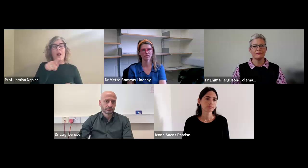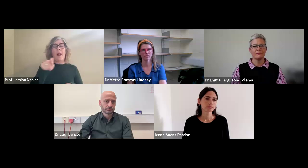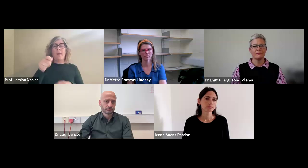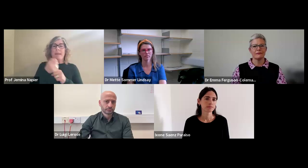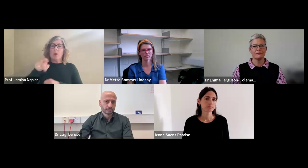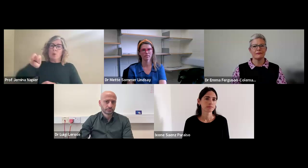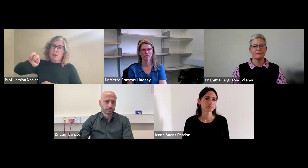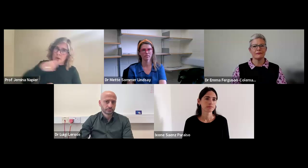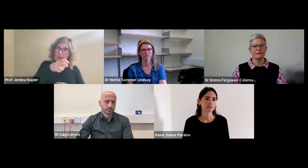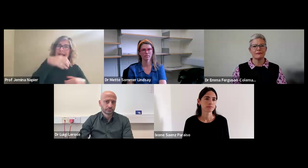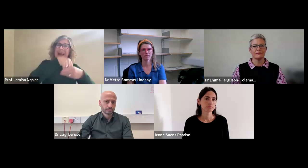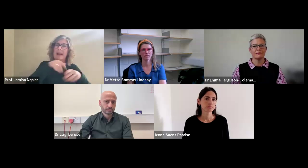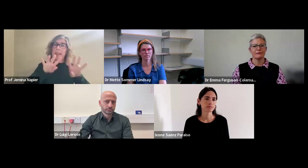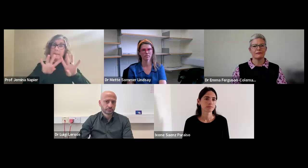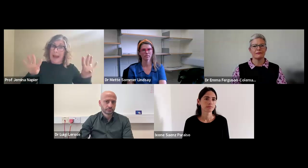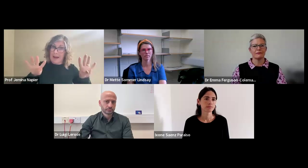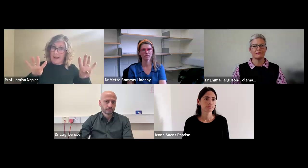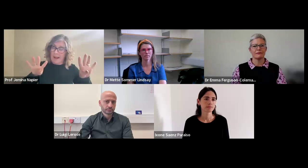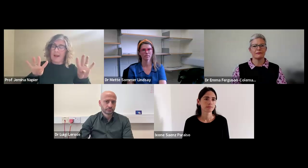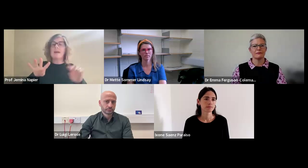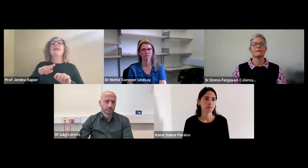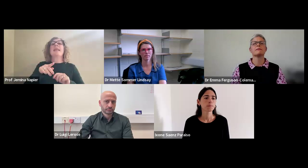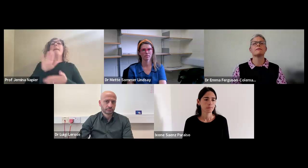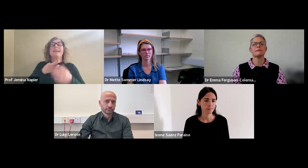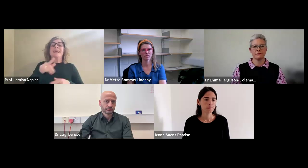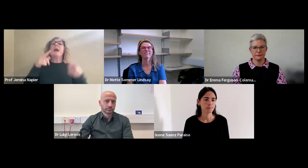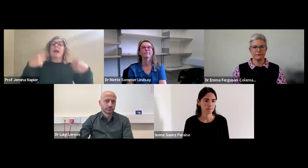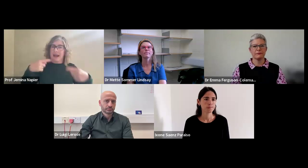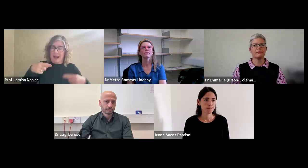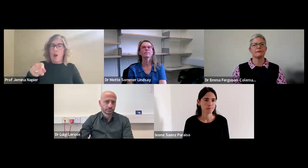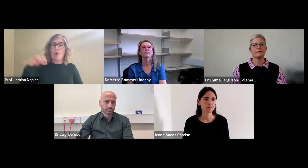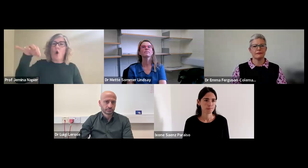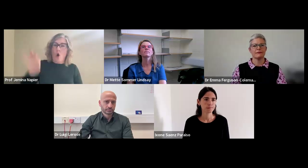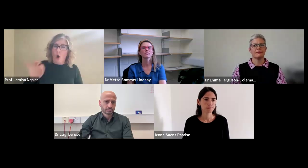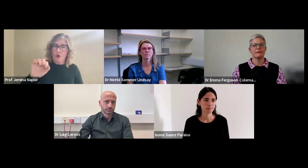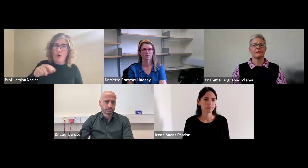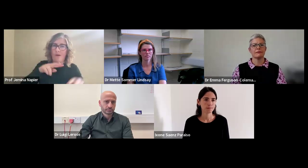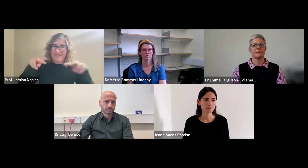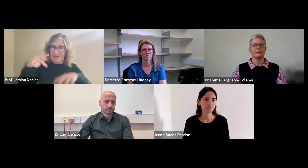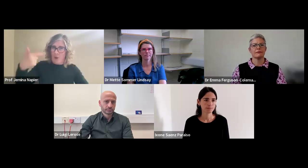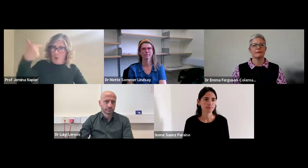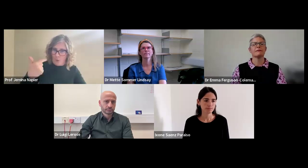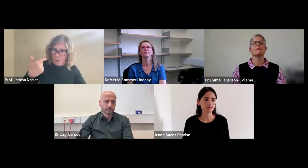something in the chat and Fenella will allow you to become a panelist in order that you can turn